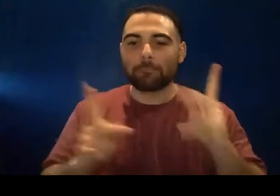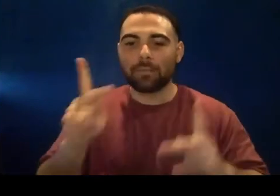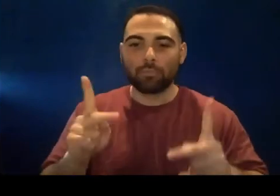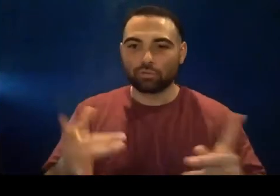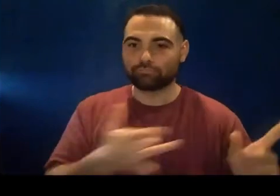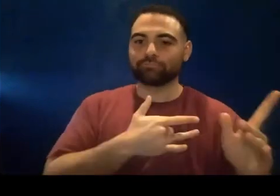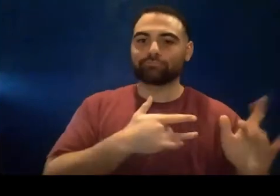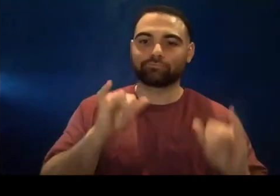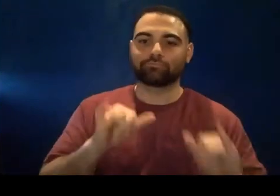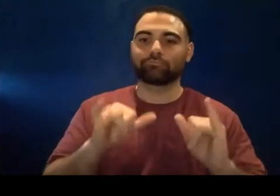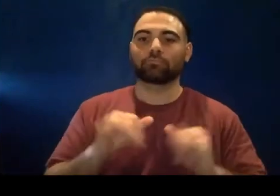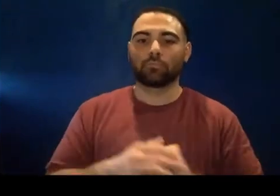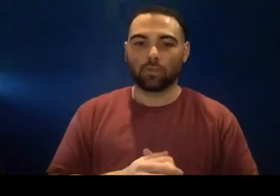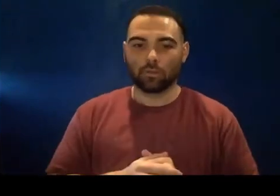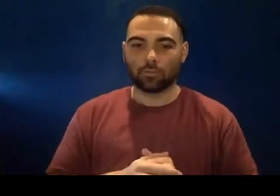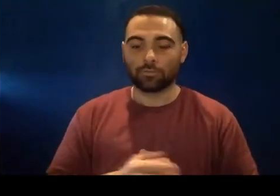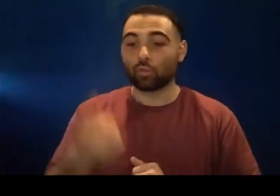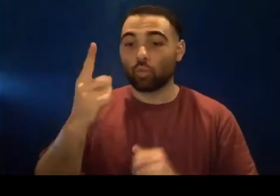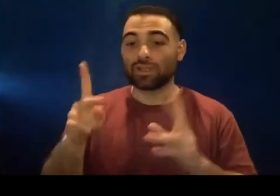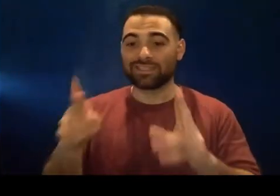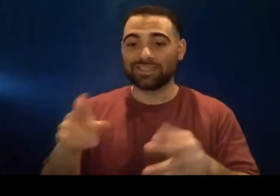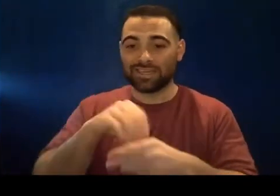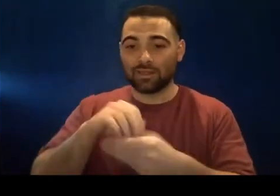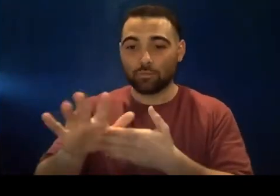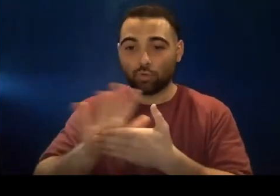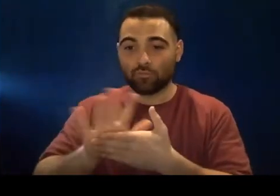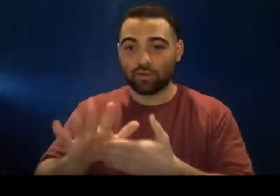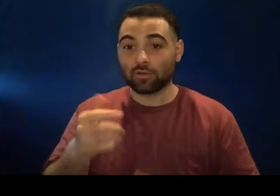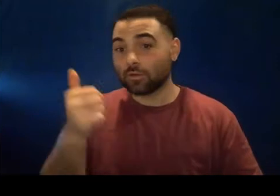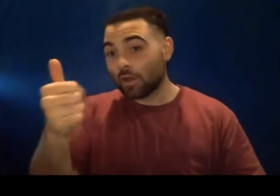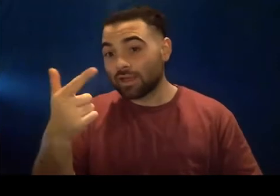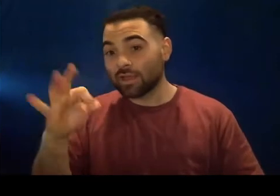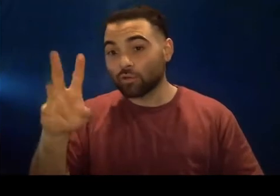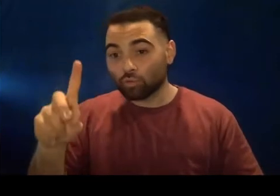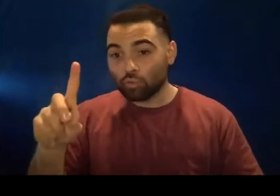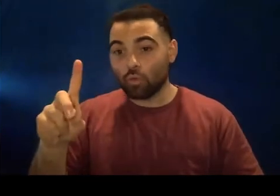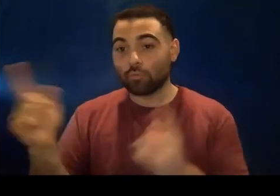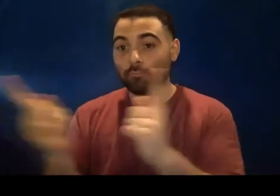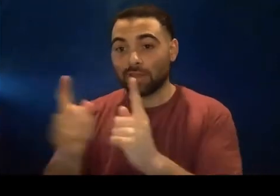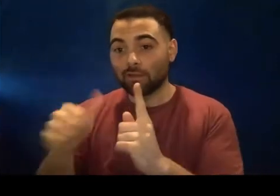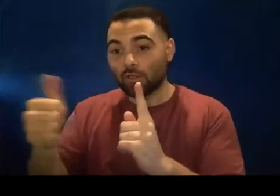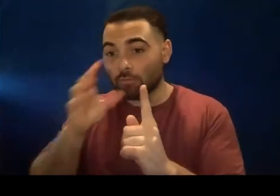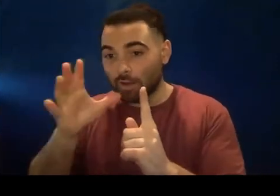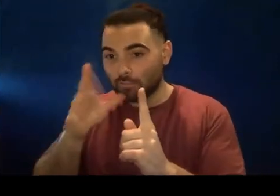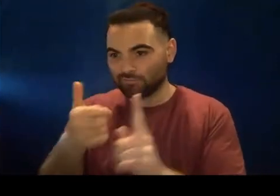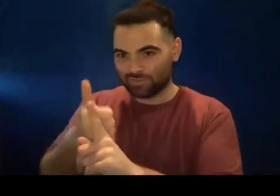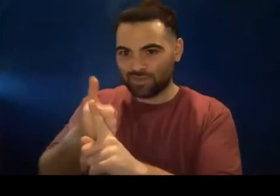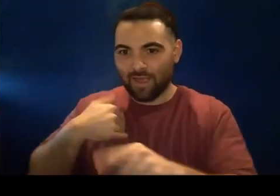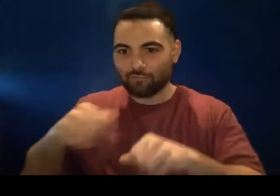where Gearóid happens to encounter another mom with a stroller who encounters the broken elevator